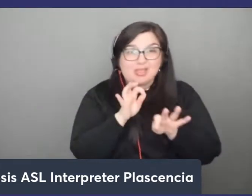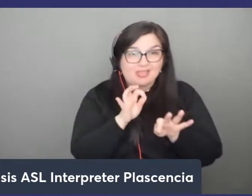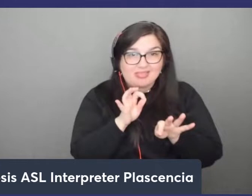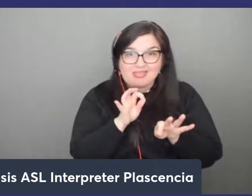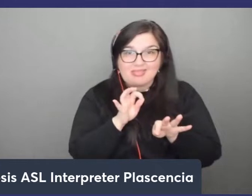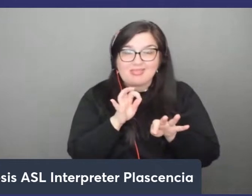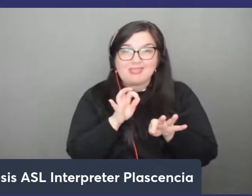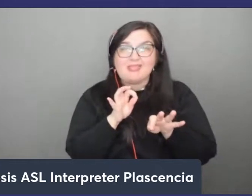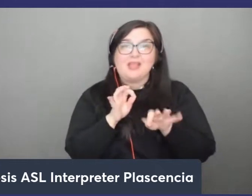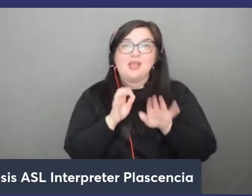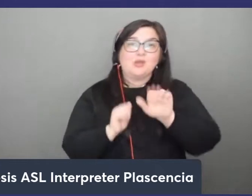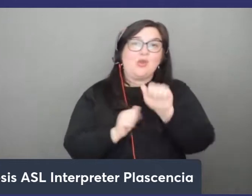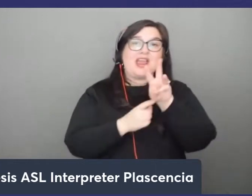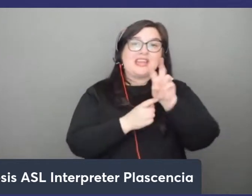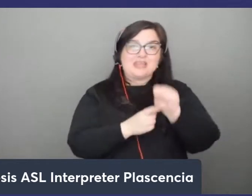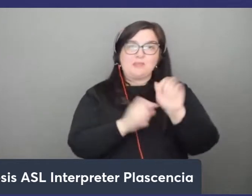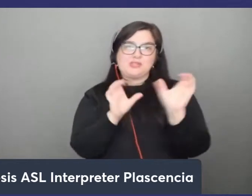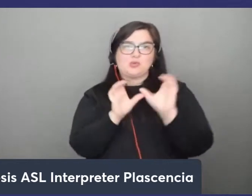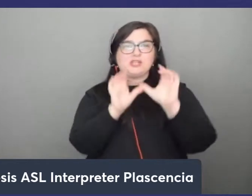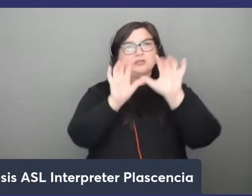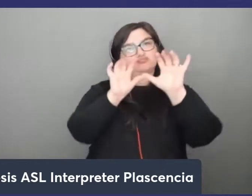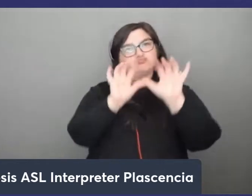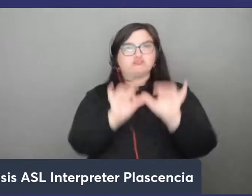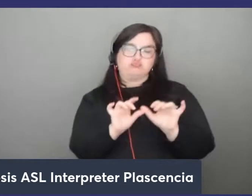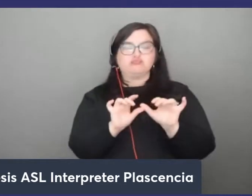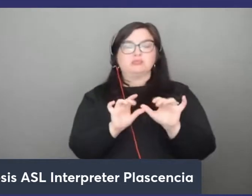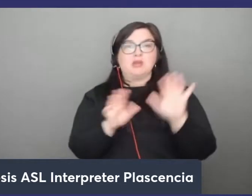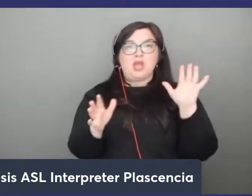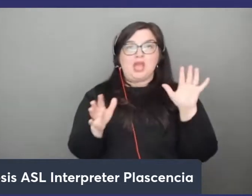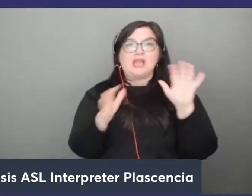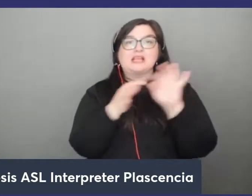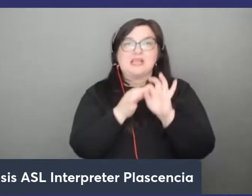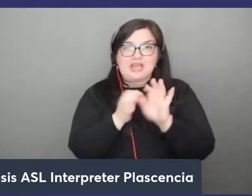in your AWS credentials, connect with your AWS account,